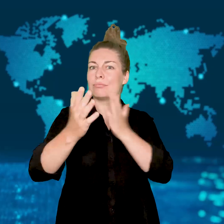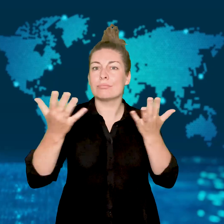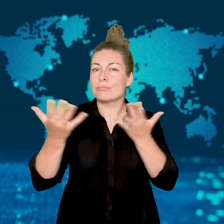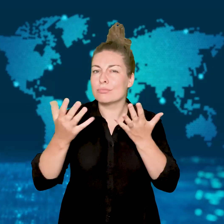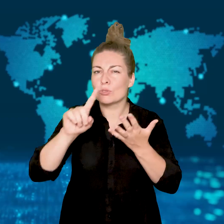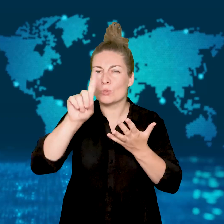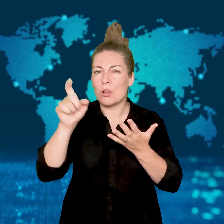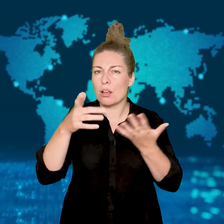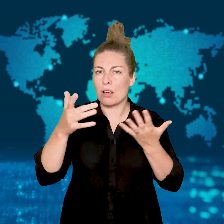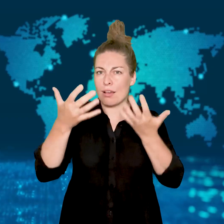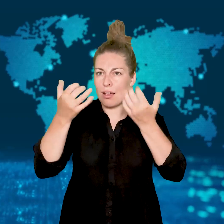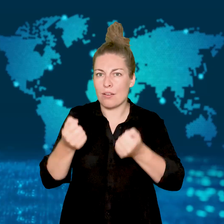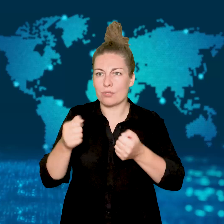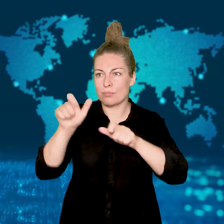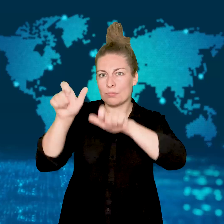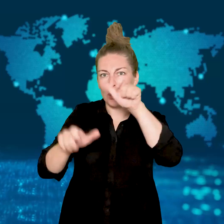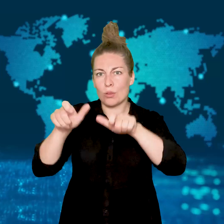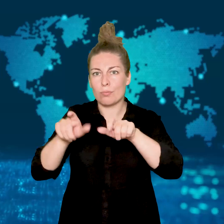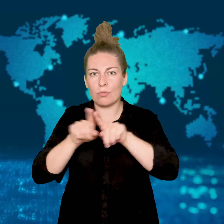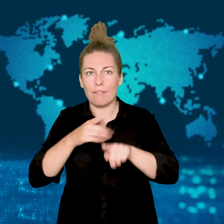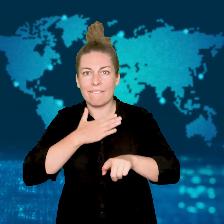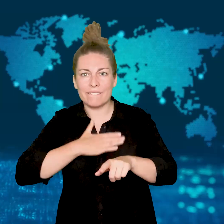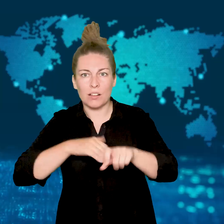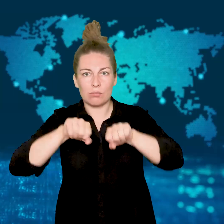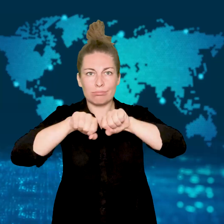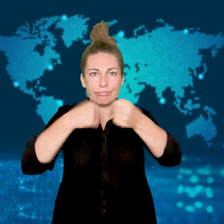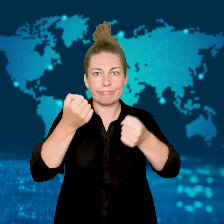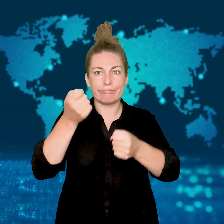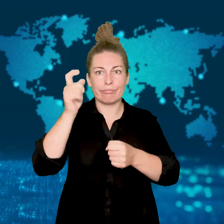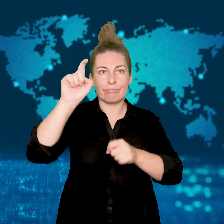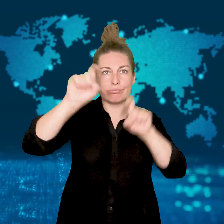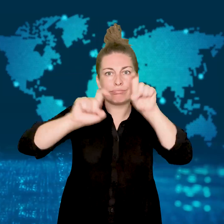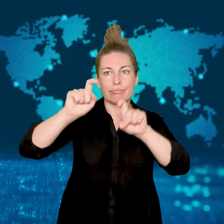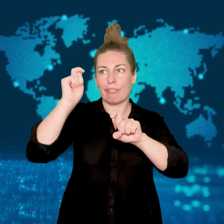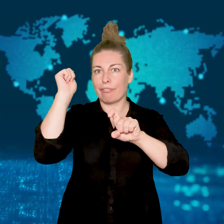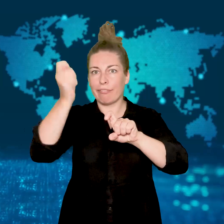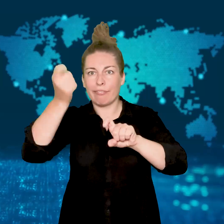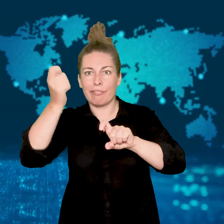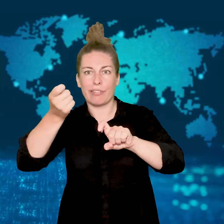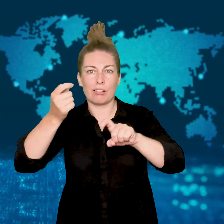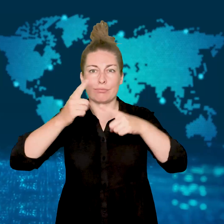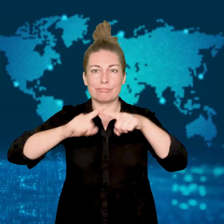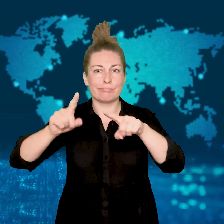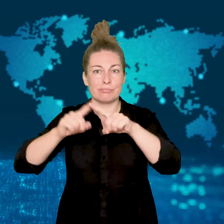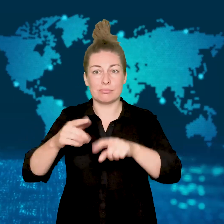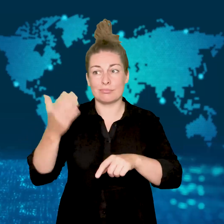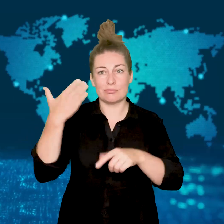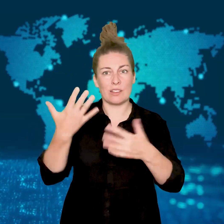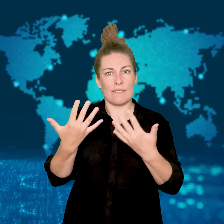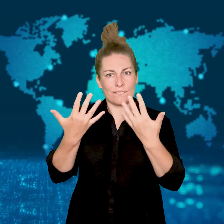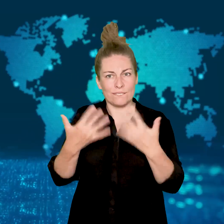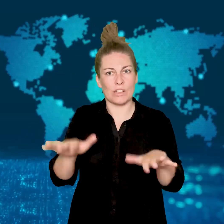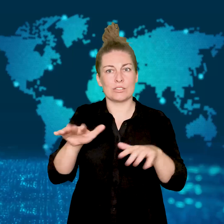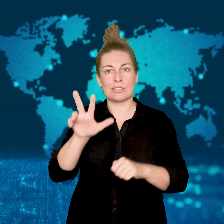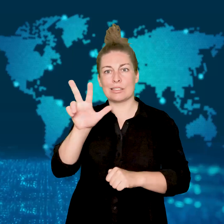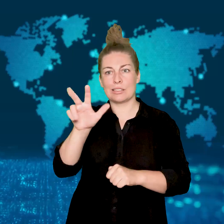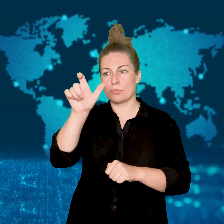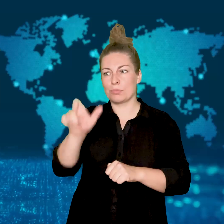the wall over the past few years because of vandals.